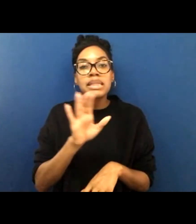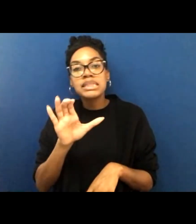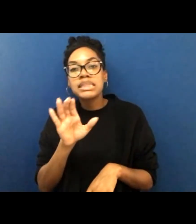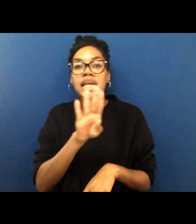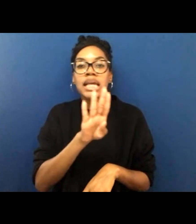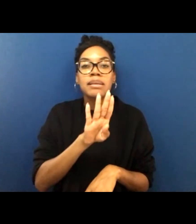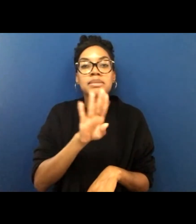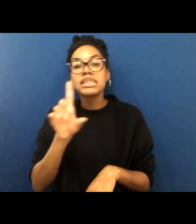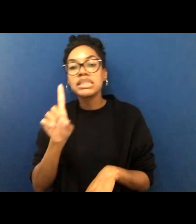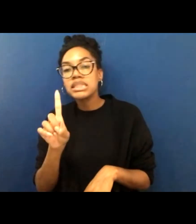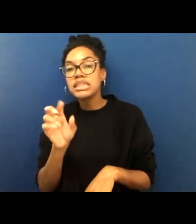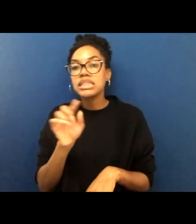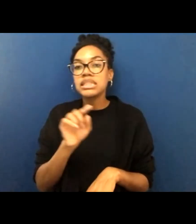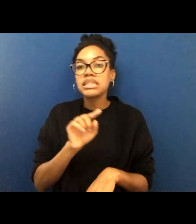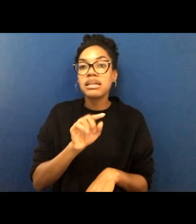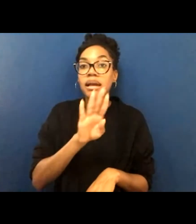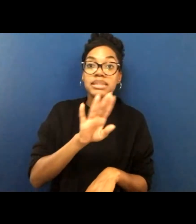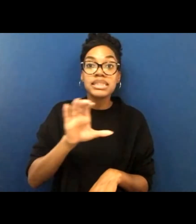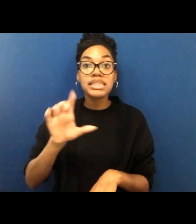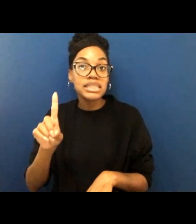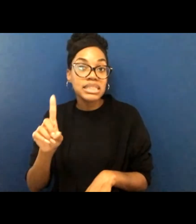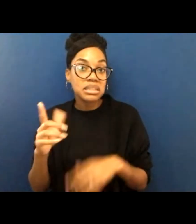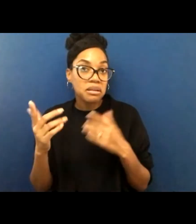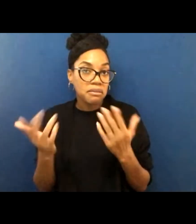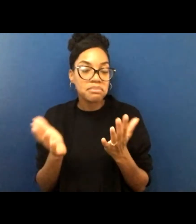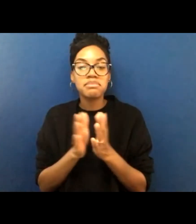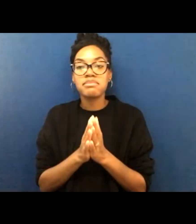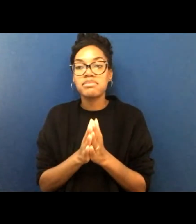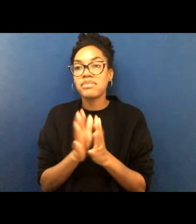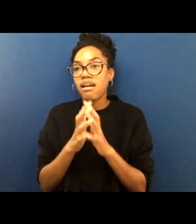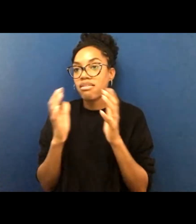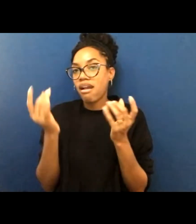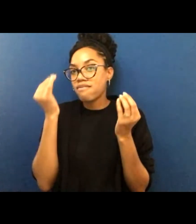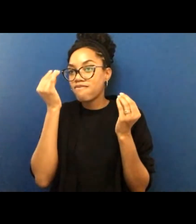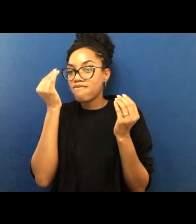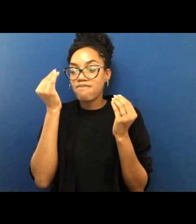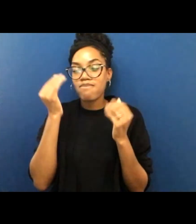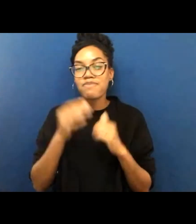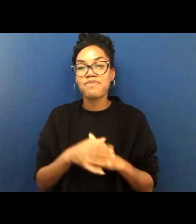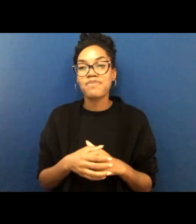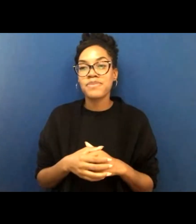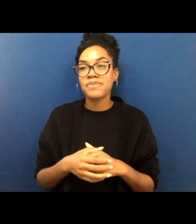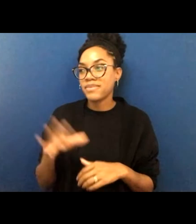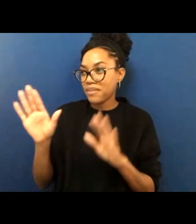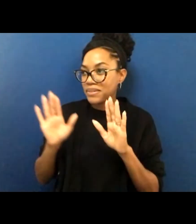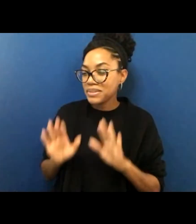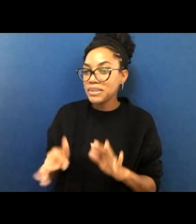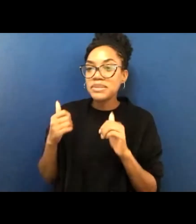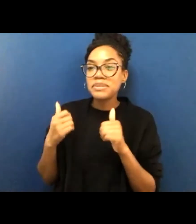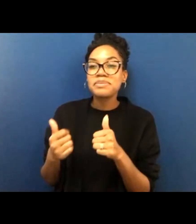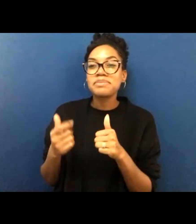that are being, being put forth by our viewers. Awesome., you guys are true scientists.